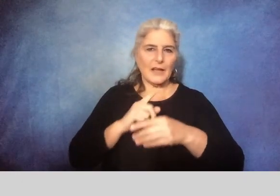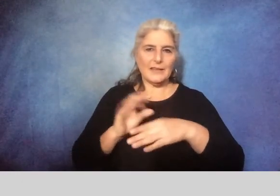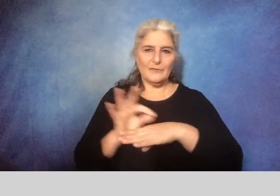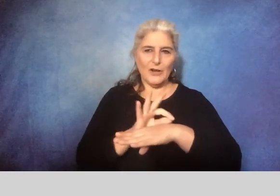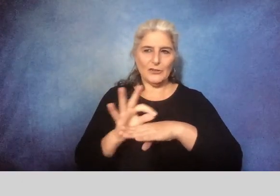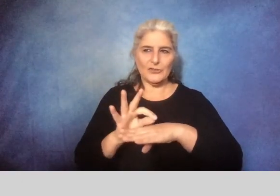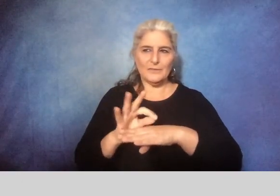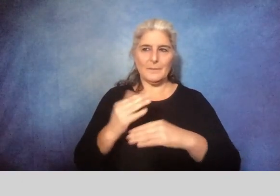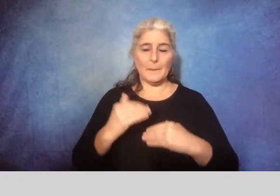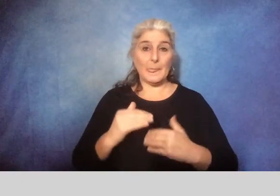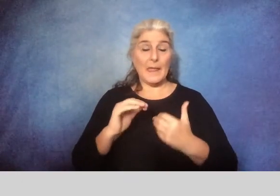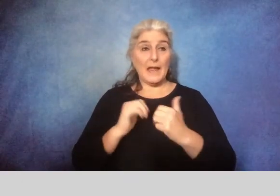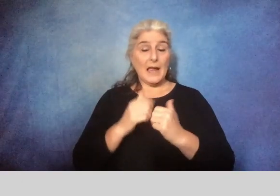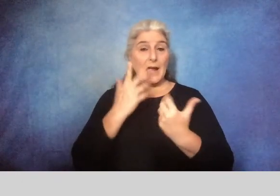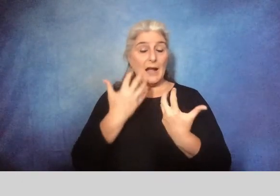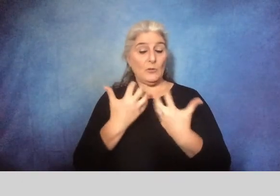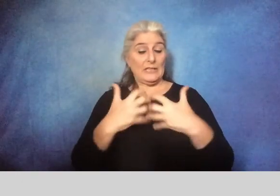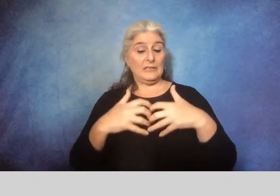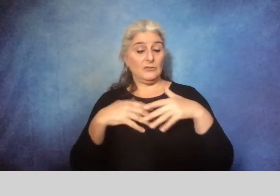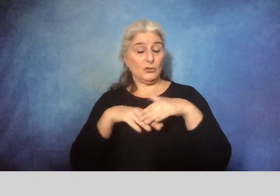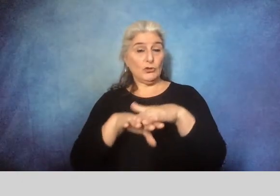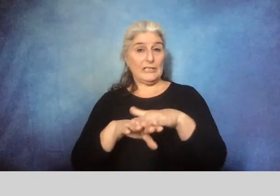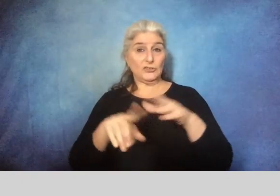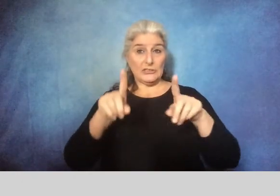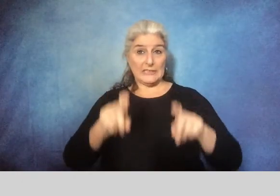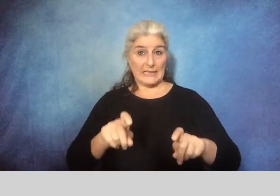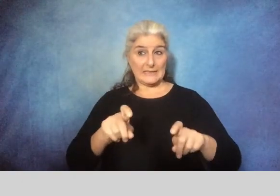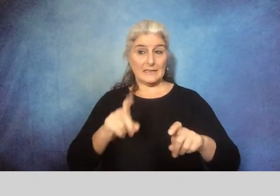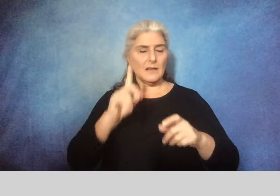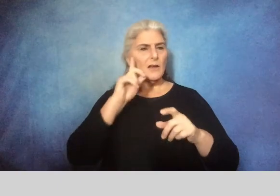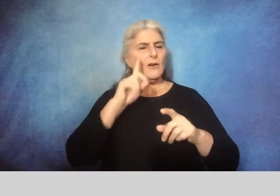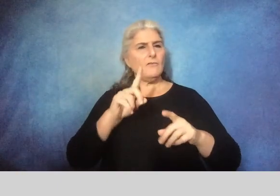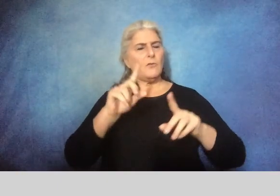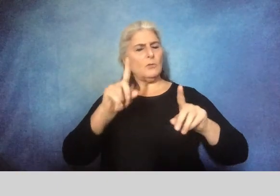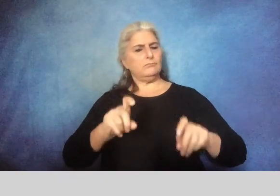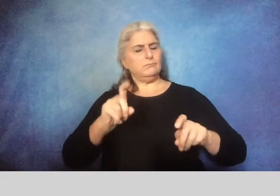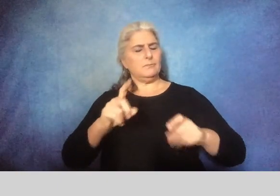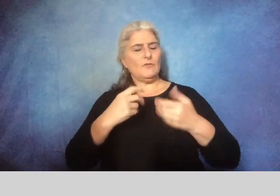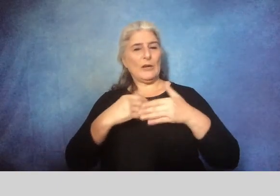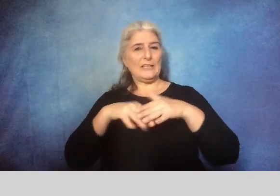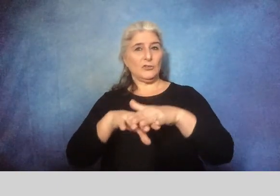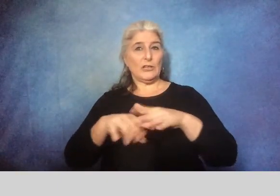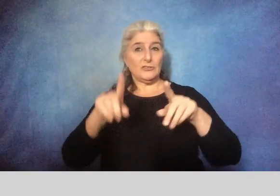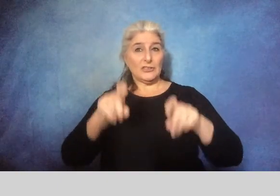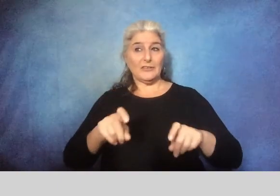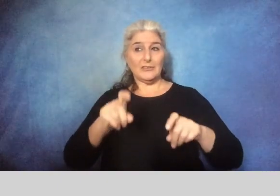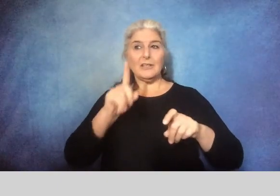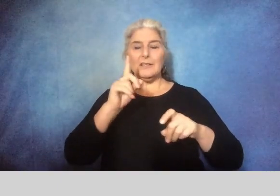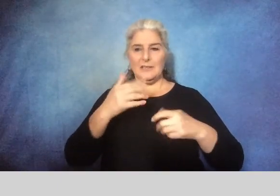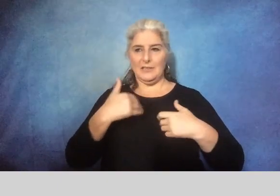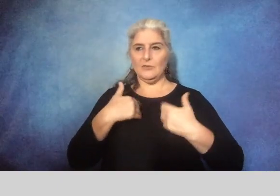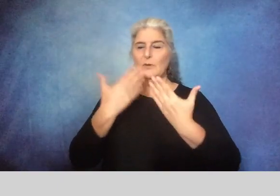So how do you do integration testing? So to do integration testing we have to have the entire functionality of the application.